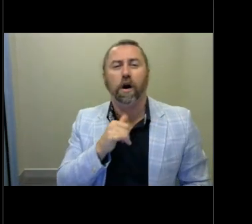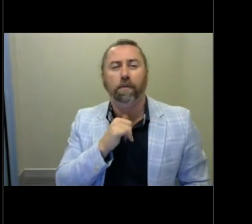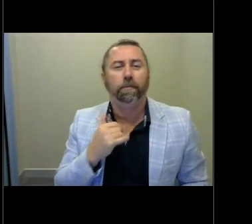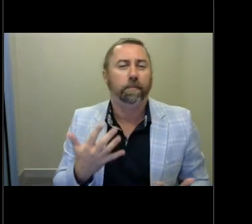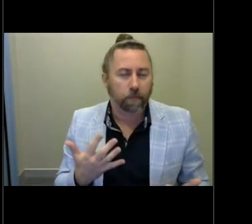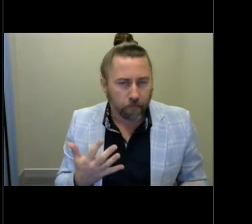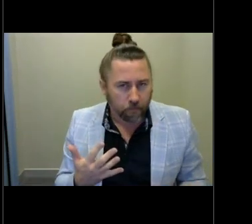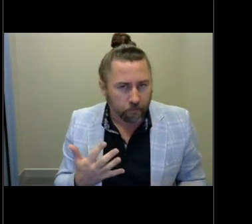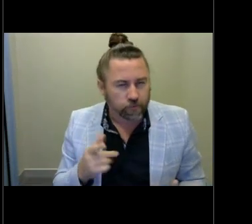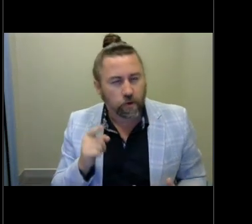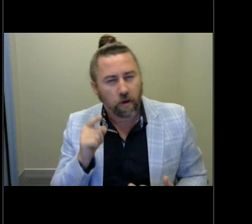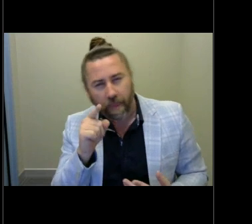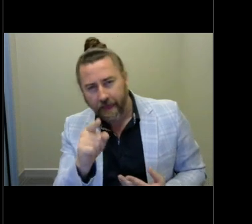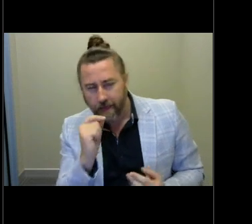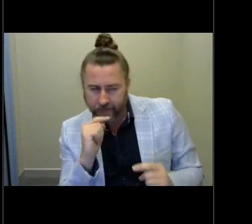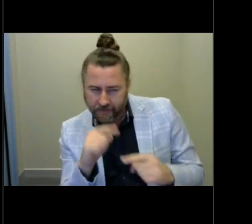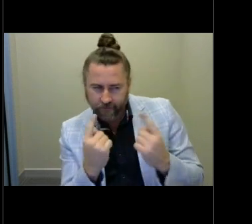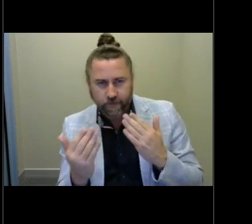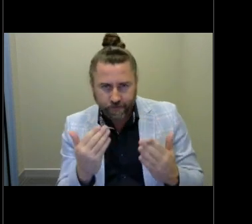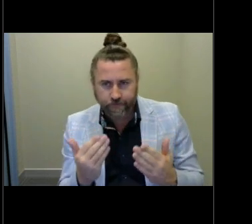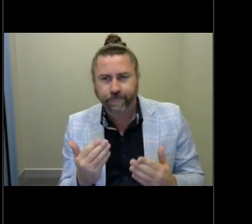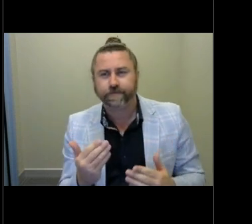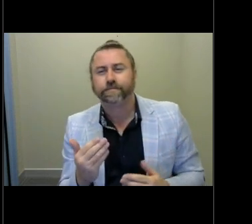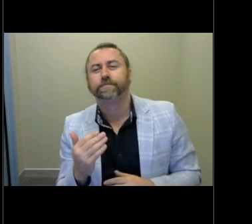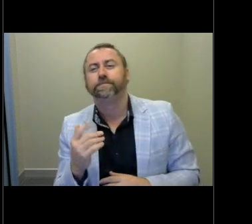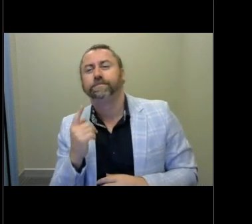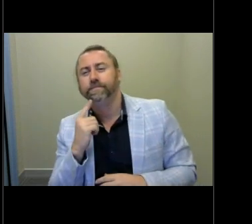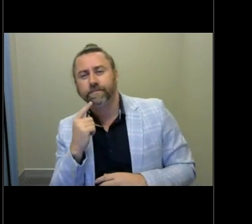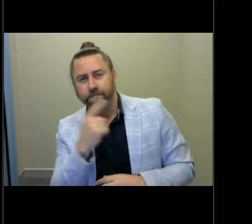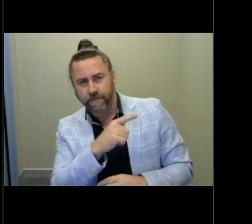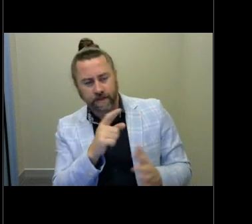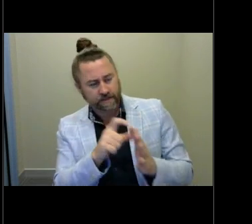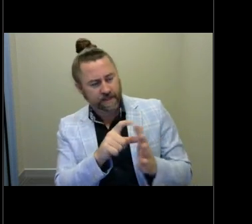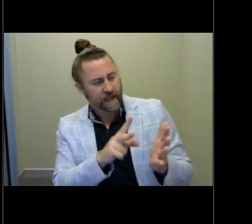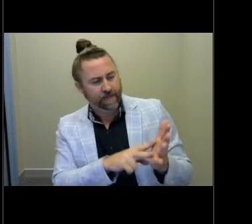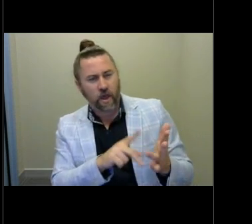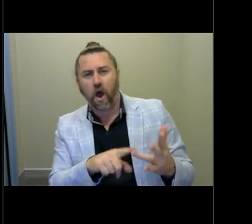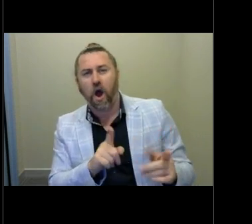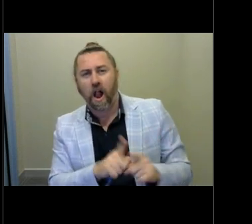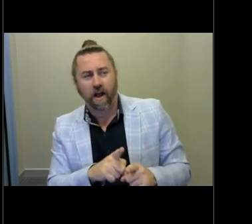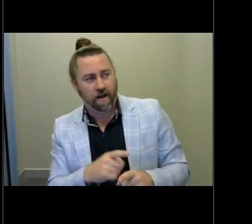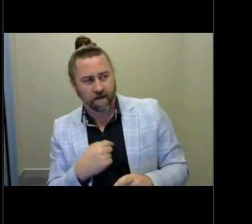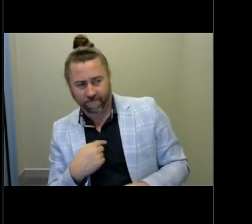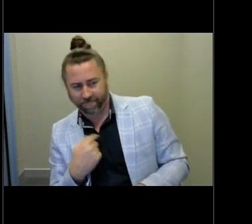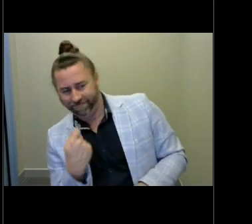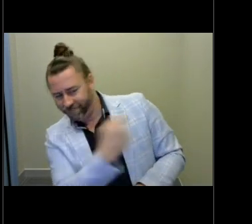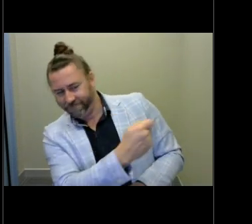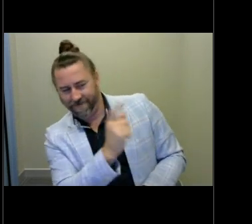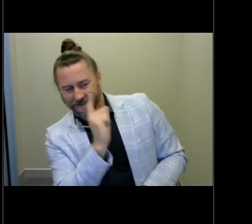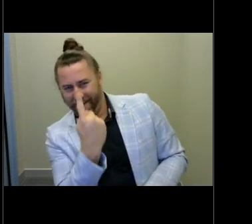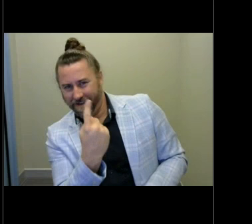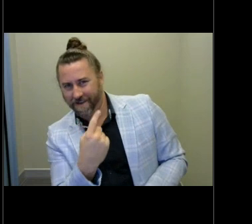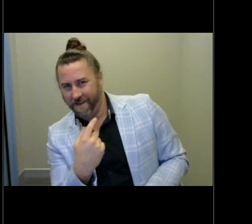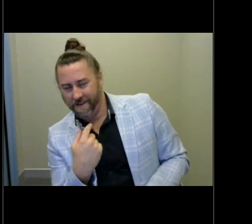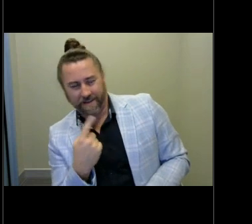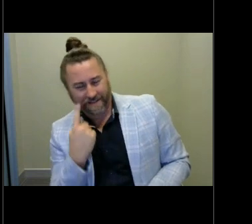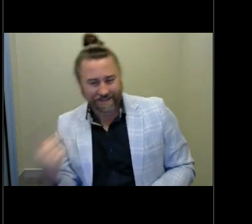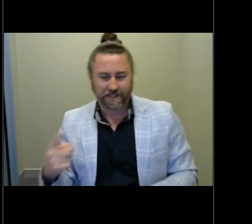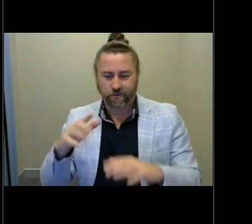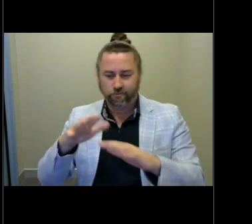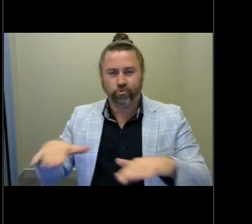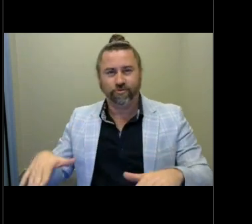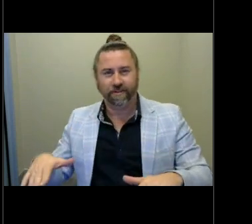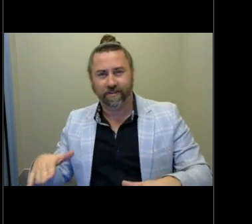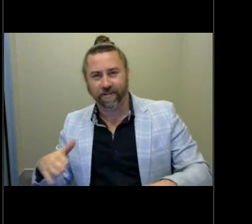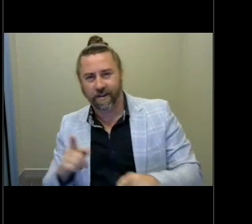In terms of no contact DVOs being perceived as parental alienation, again, that's probably